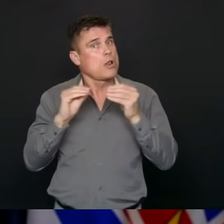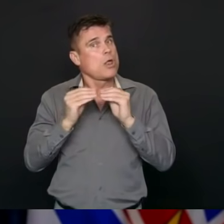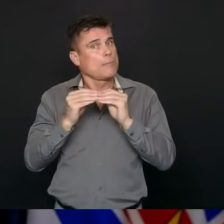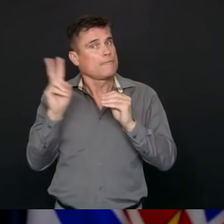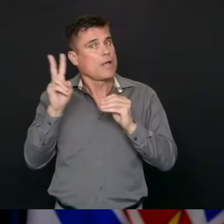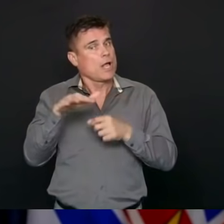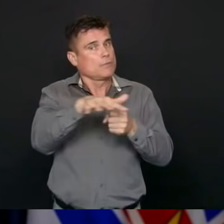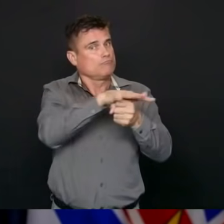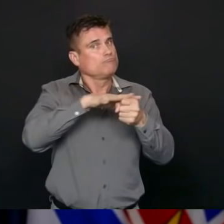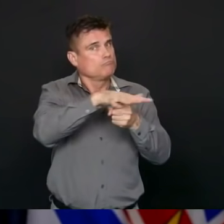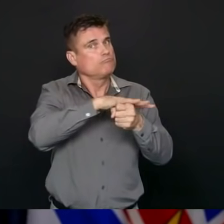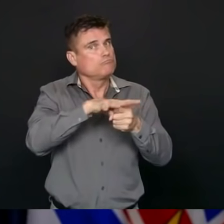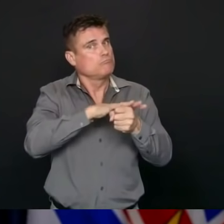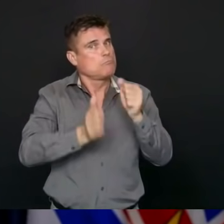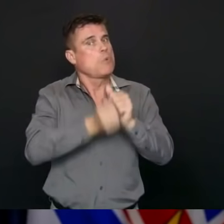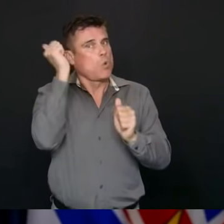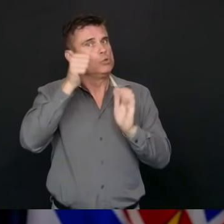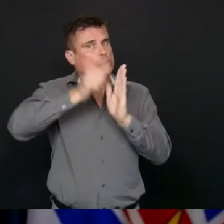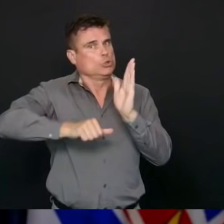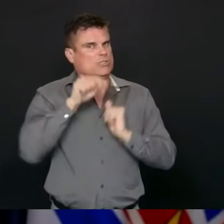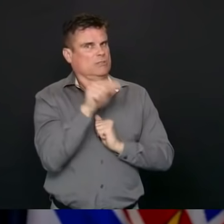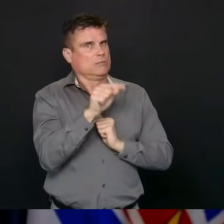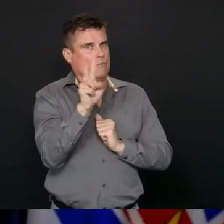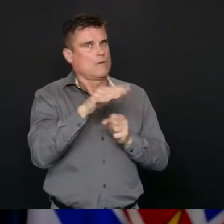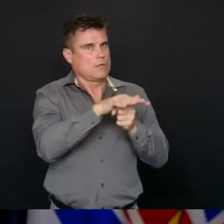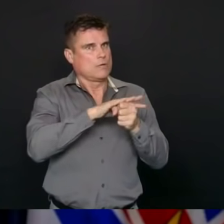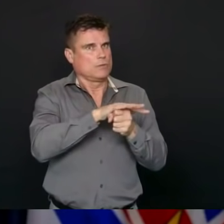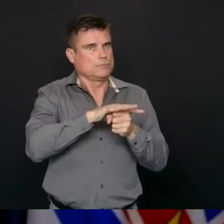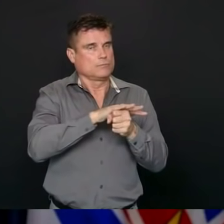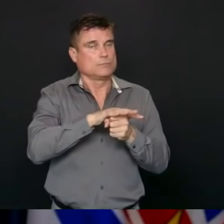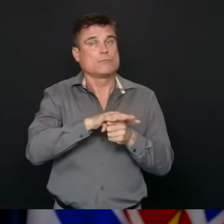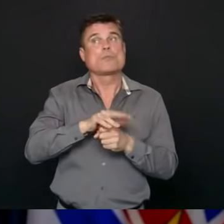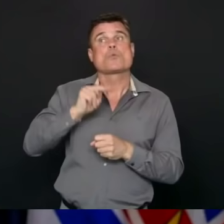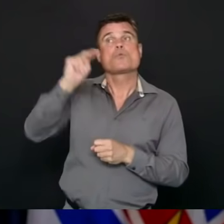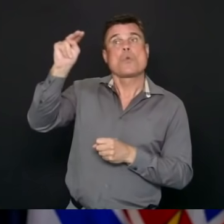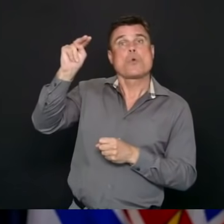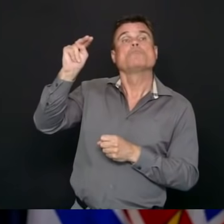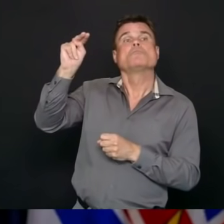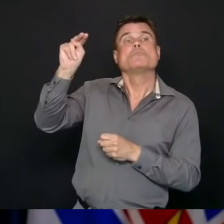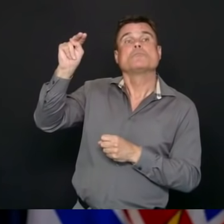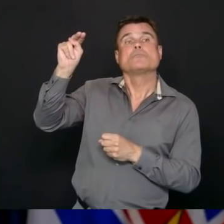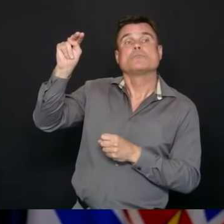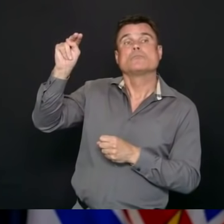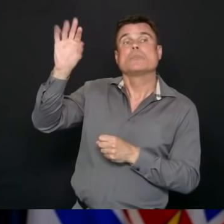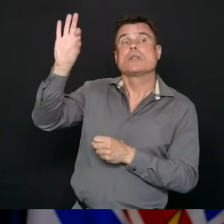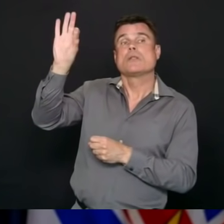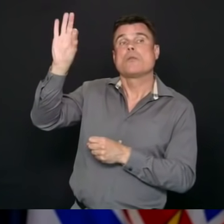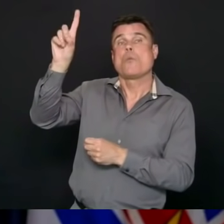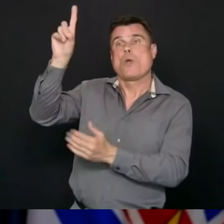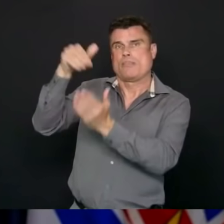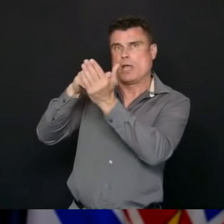1010 in the Northern Health Authority and 968 in the provincial health services authority.